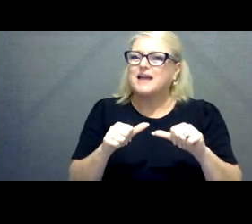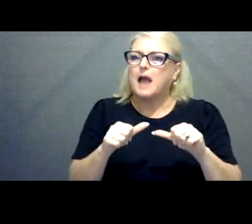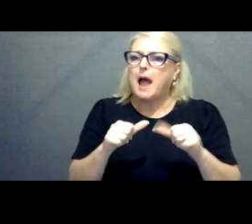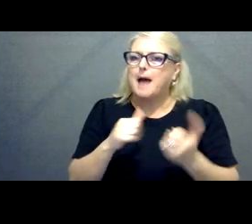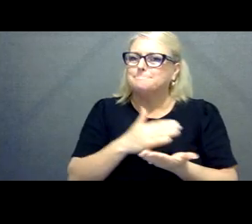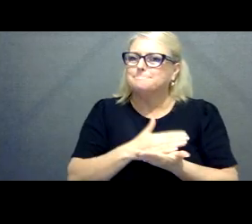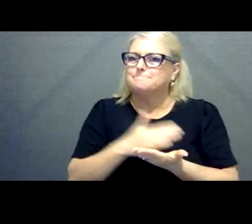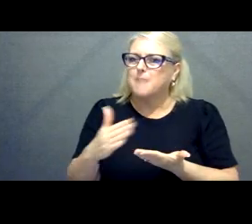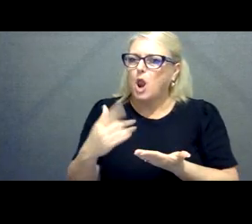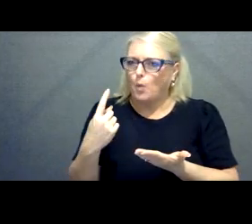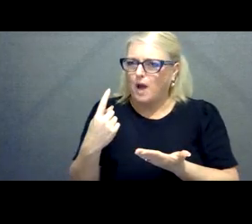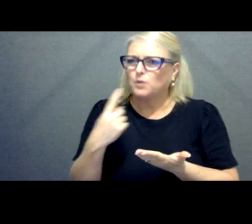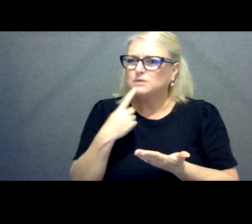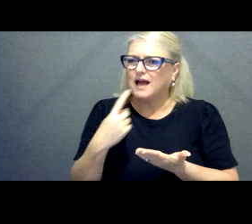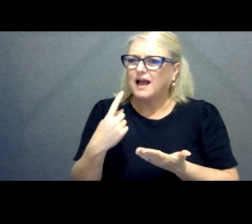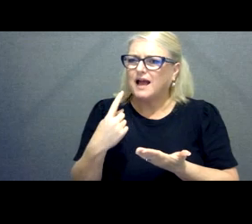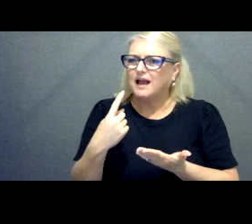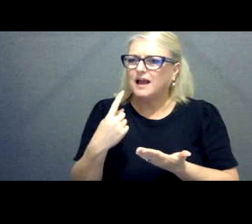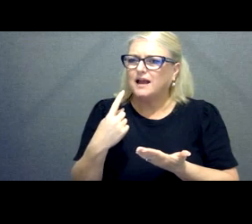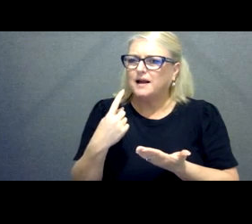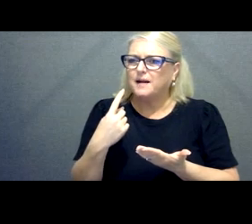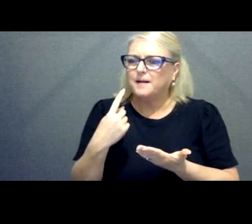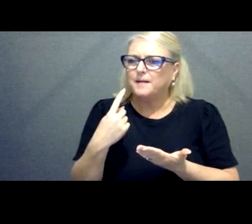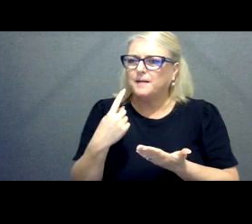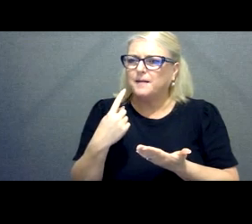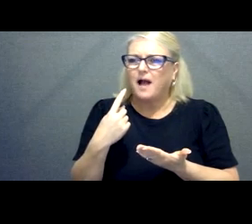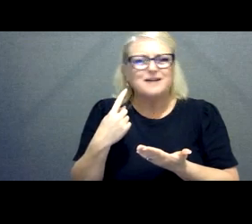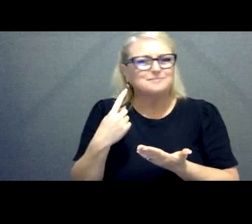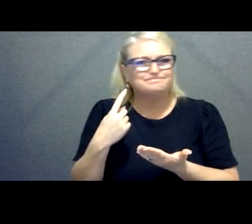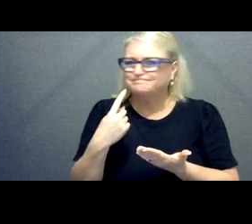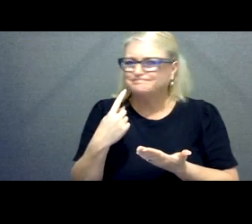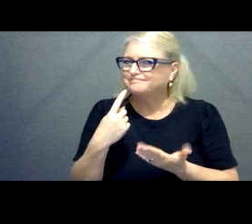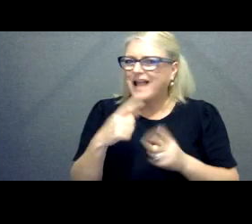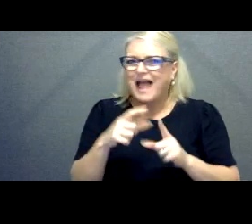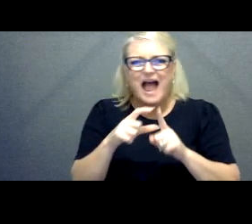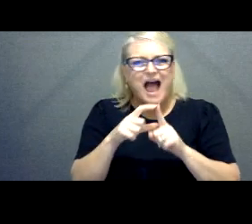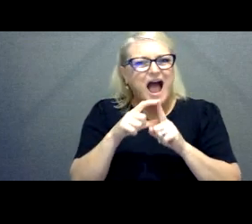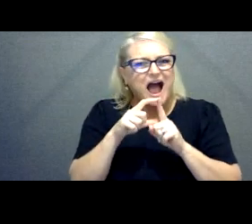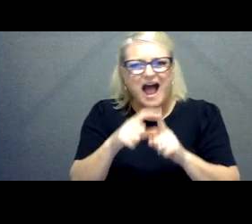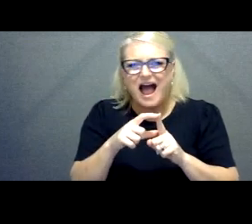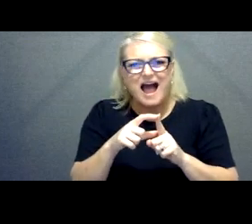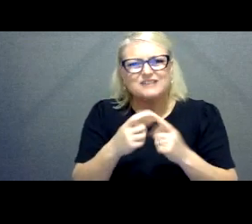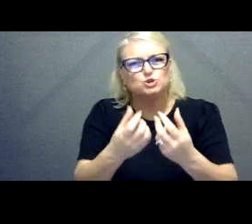people to access up-to-date bank statements ING only provide statements twice a year and will